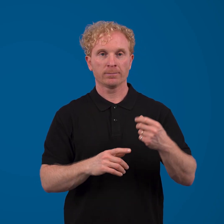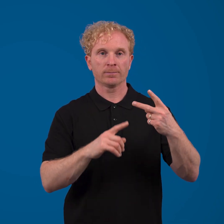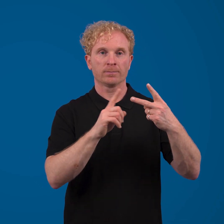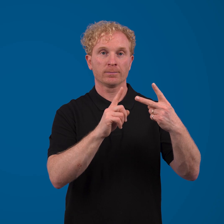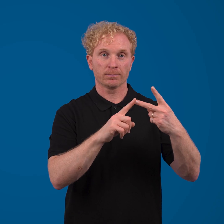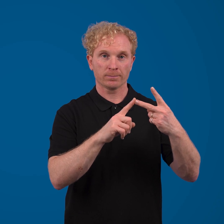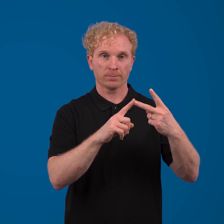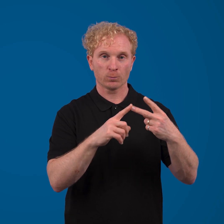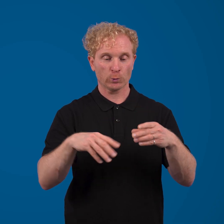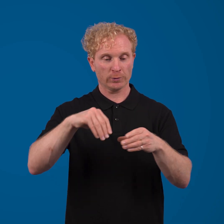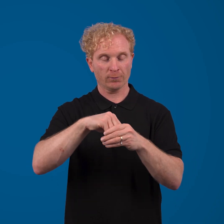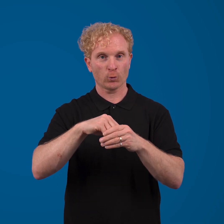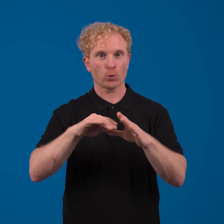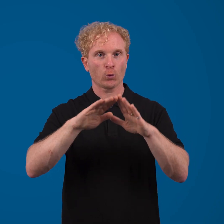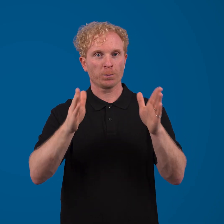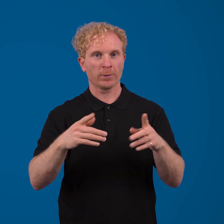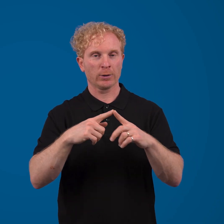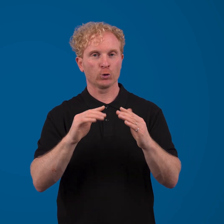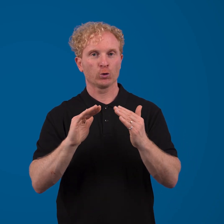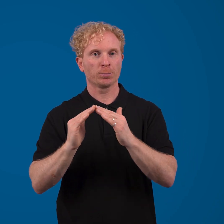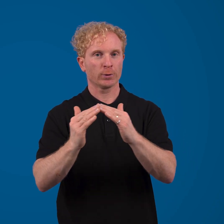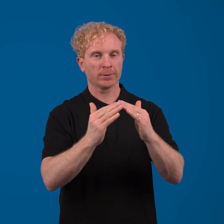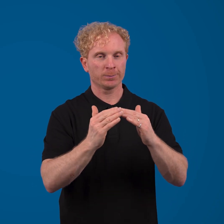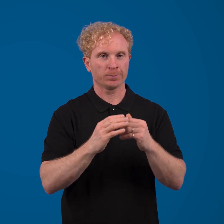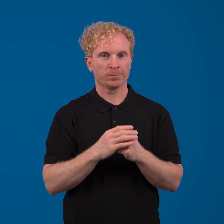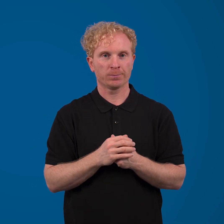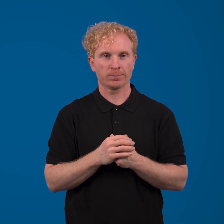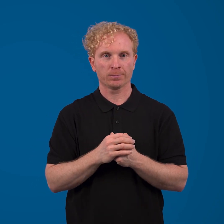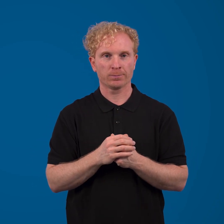Inclusive Homes and Communities